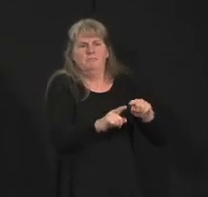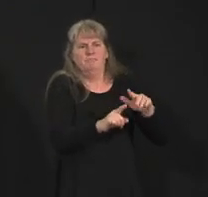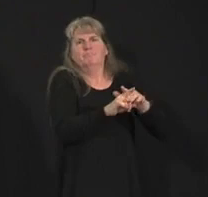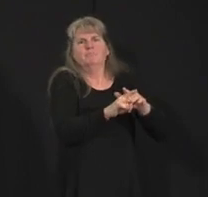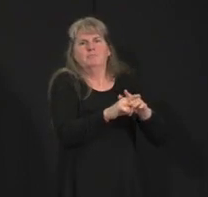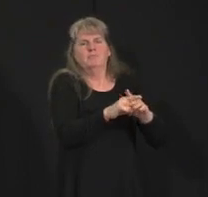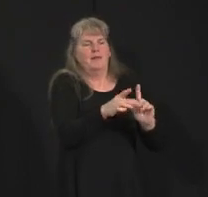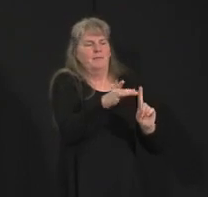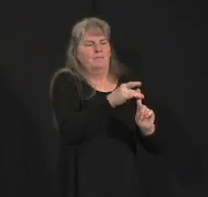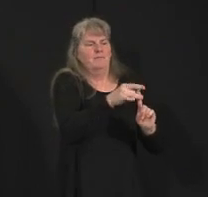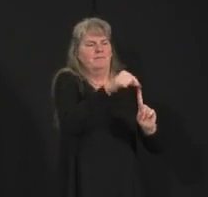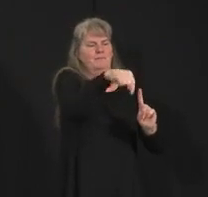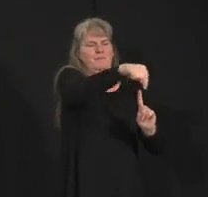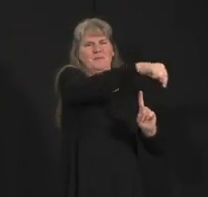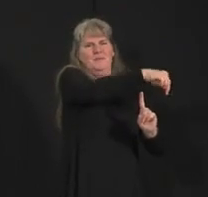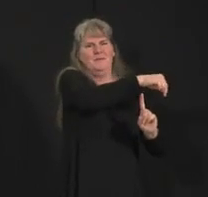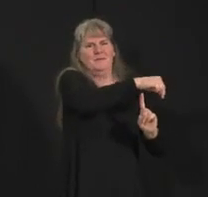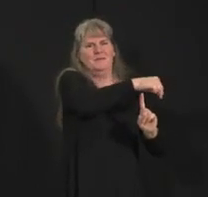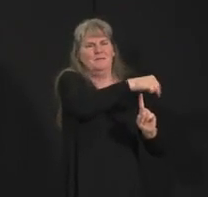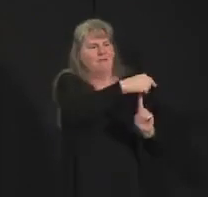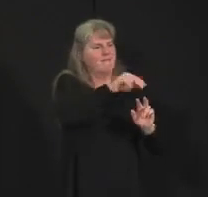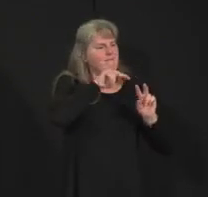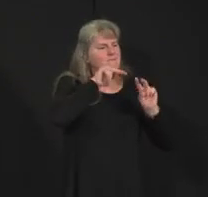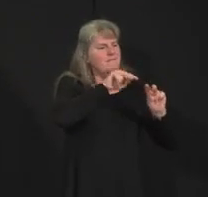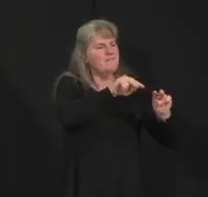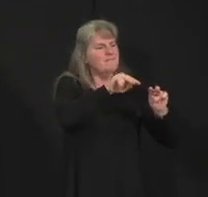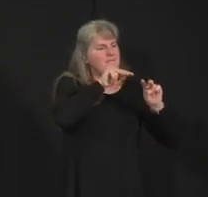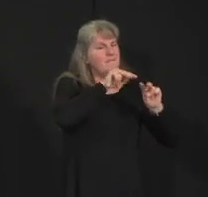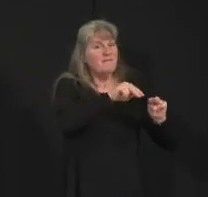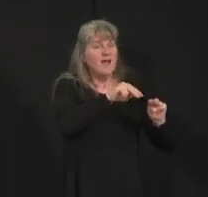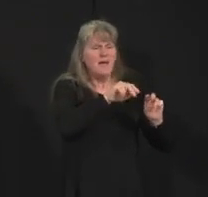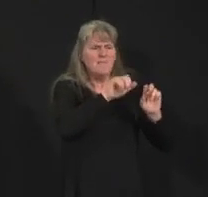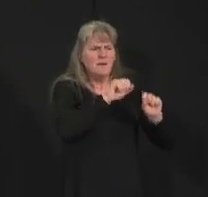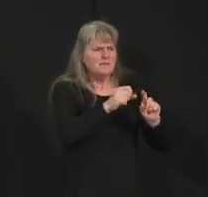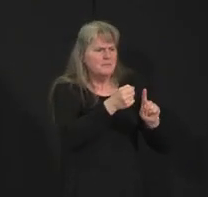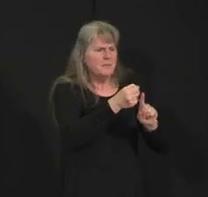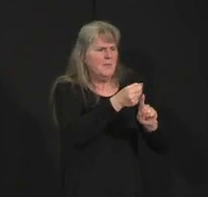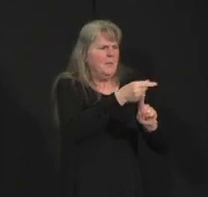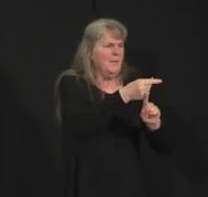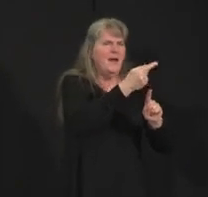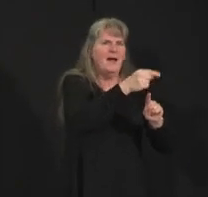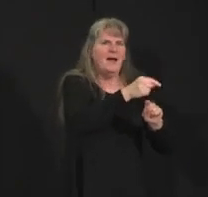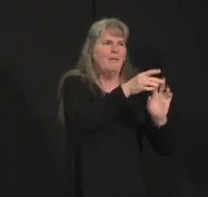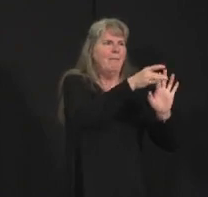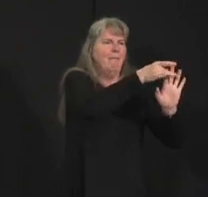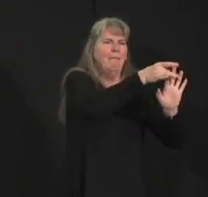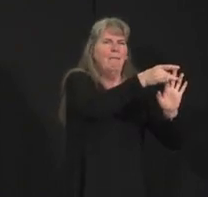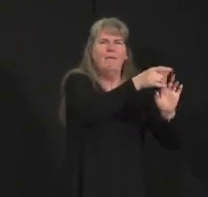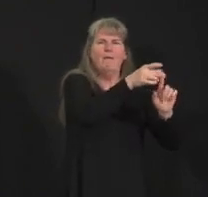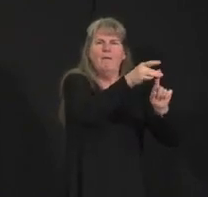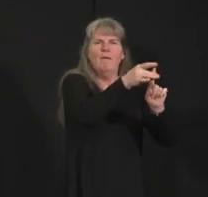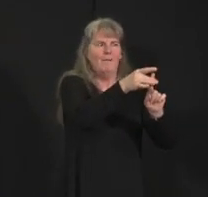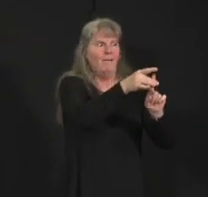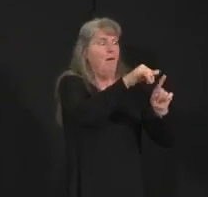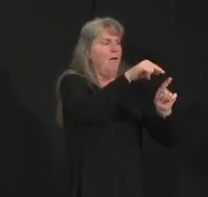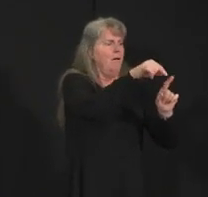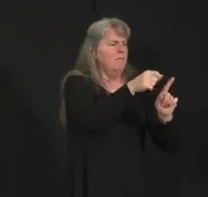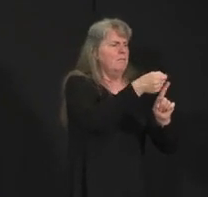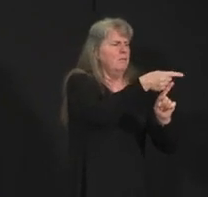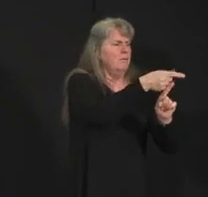the cluster and case contact investigation. Looking at are there any potential leaks and does this pose any risk that we need to